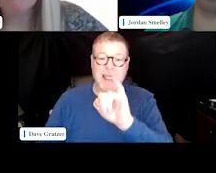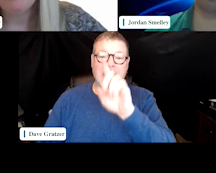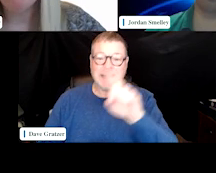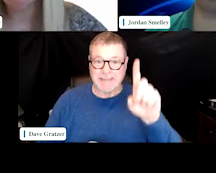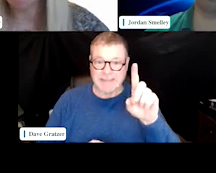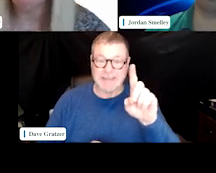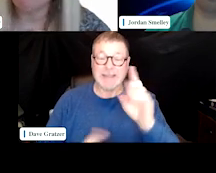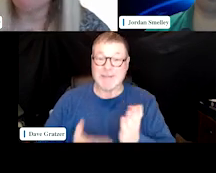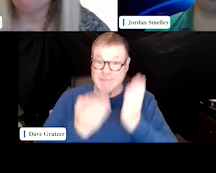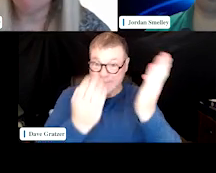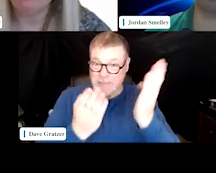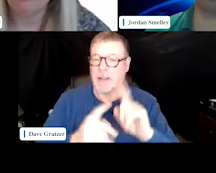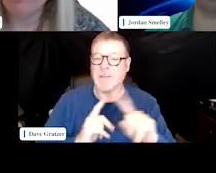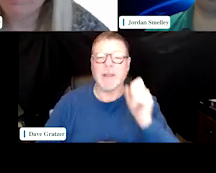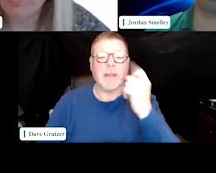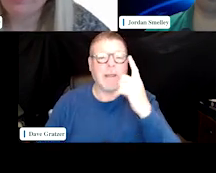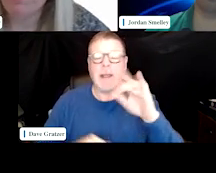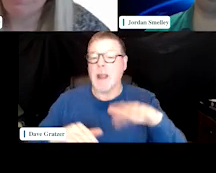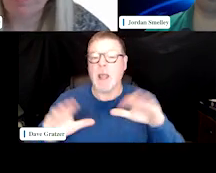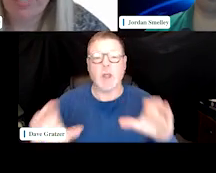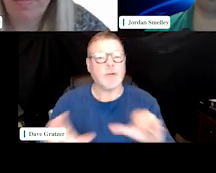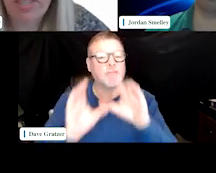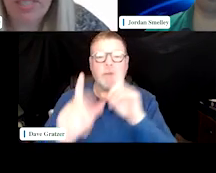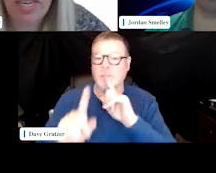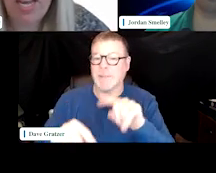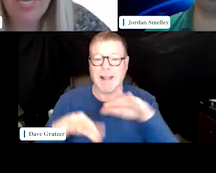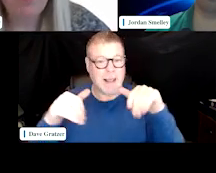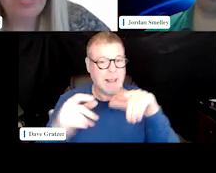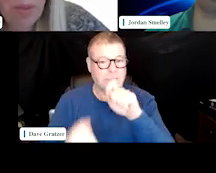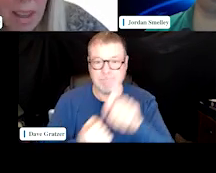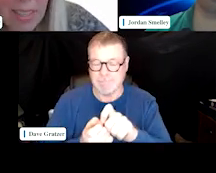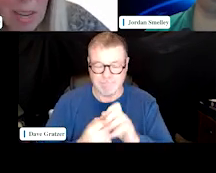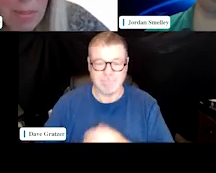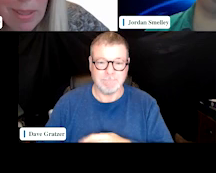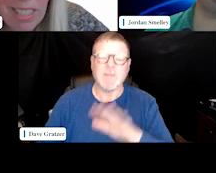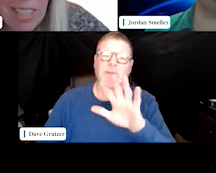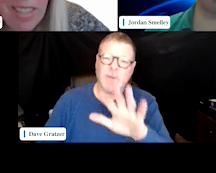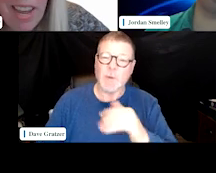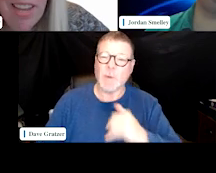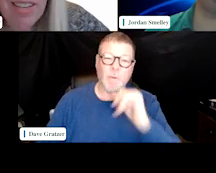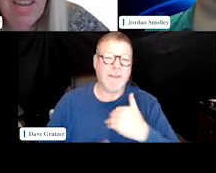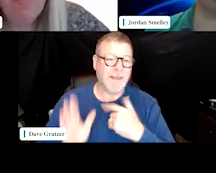but we haven't seen it happen in crisis response more specifically. So we don't have examples to share yet,